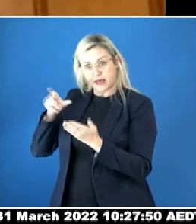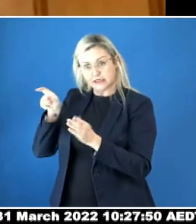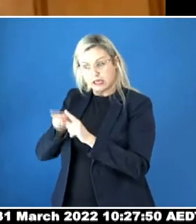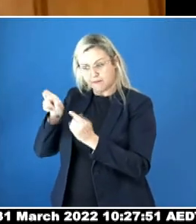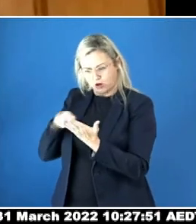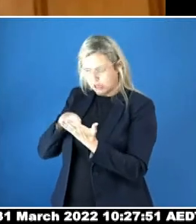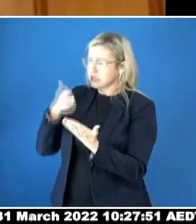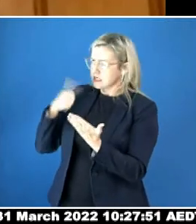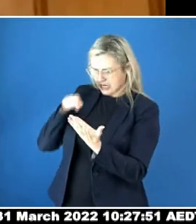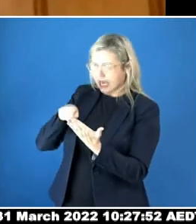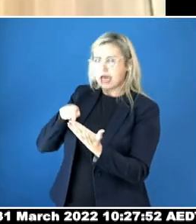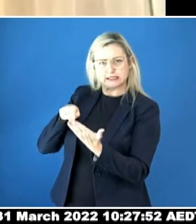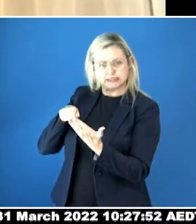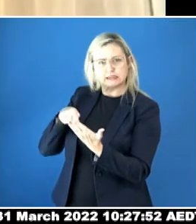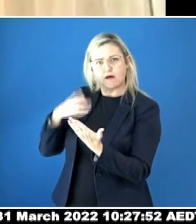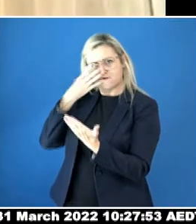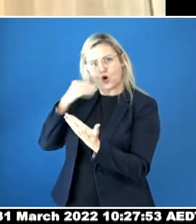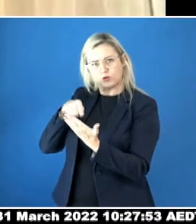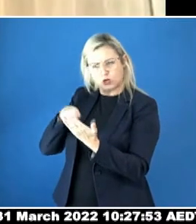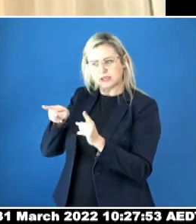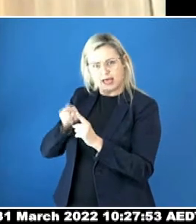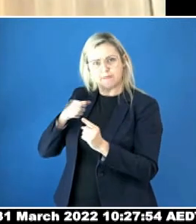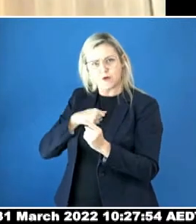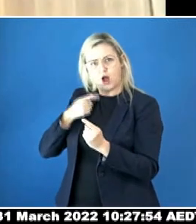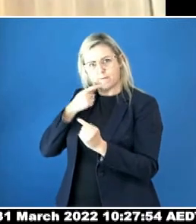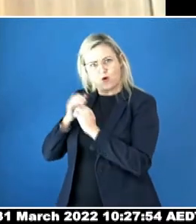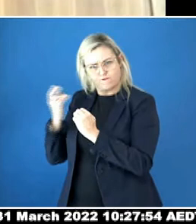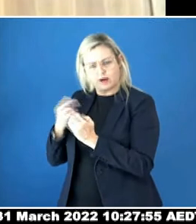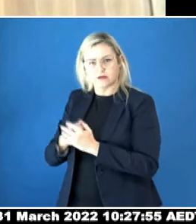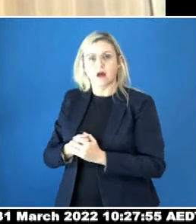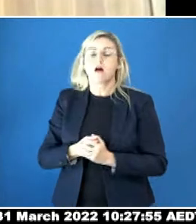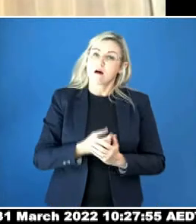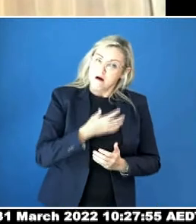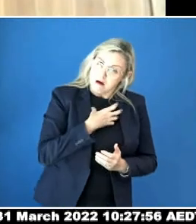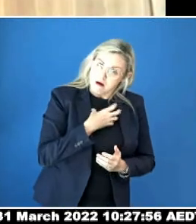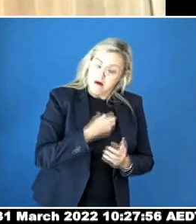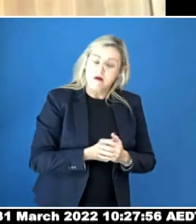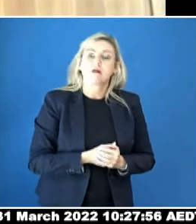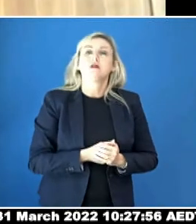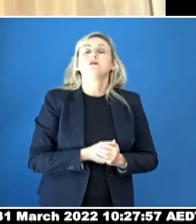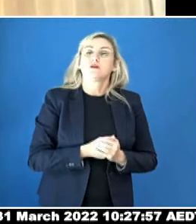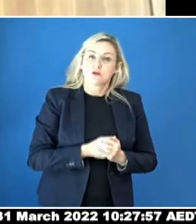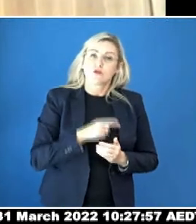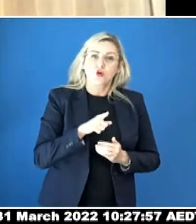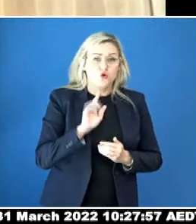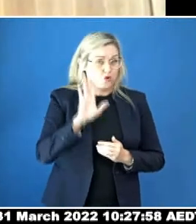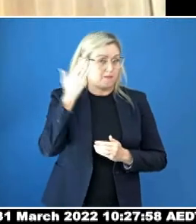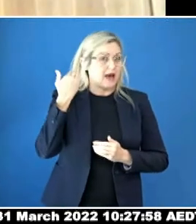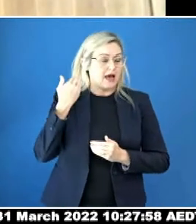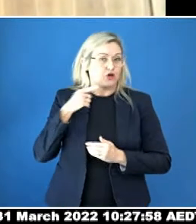So, Libby, can I ask you when you had this relationship and this boyfriend --